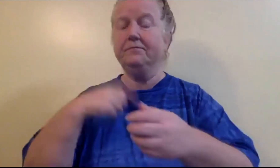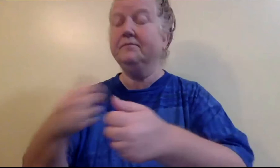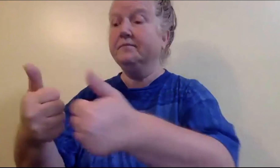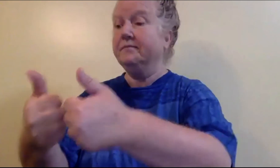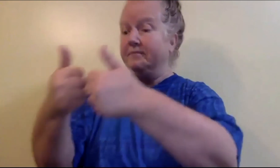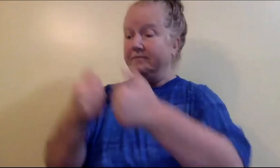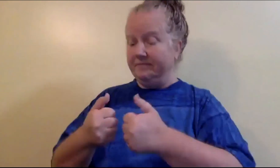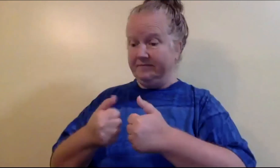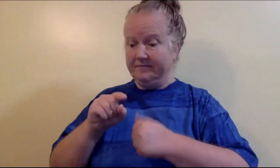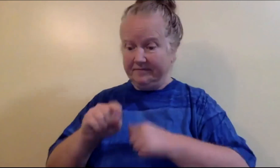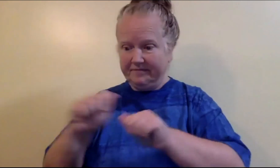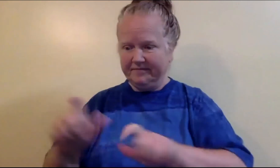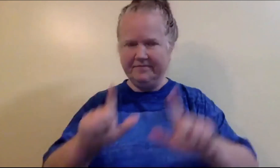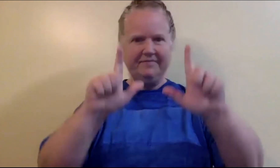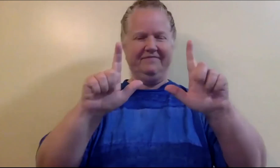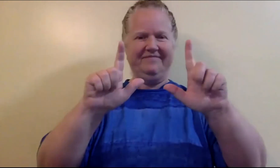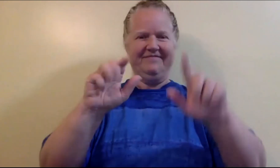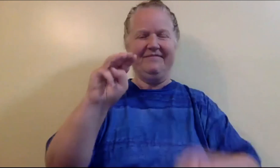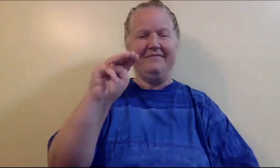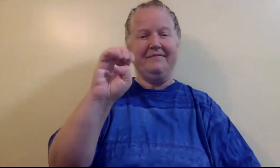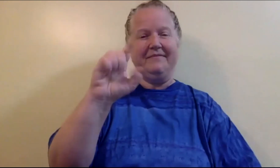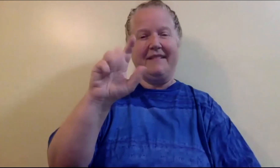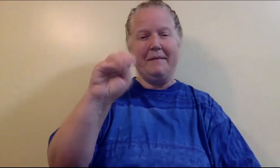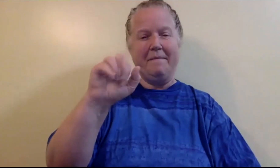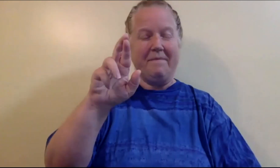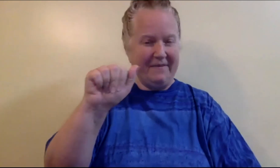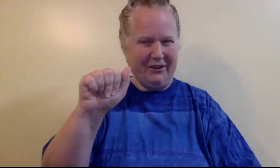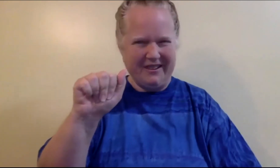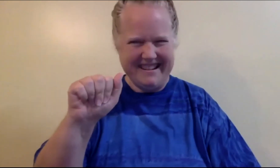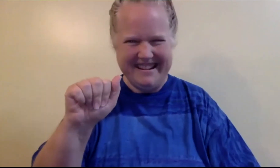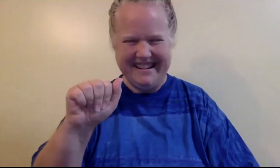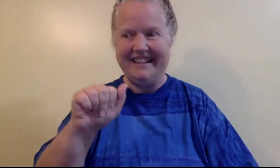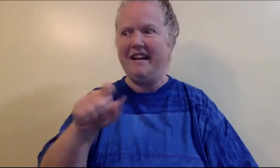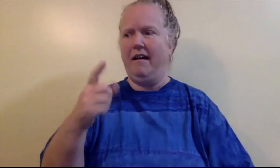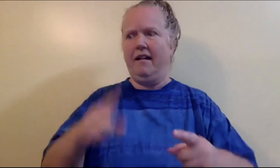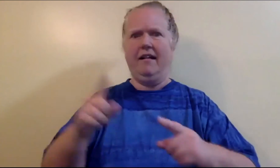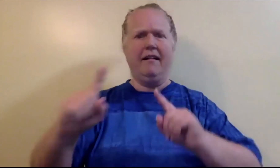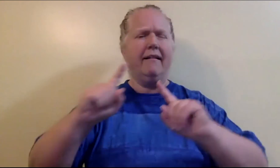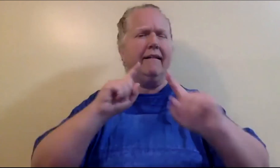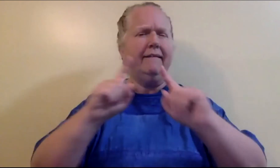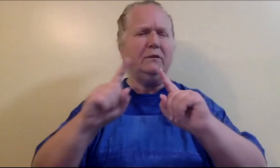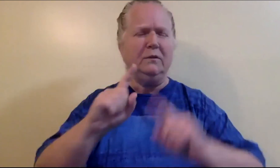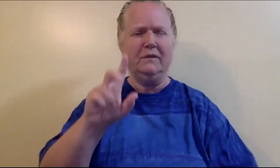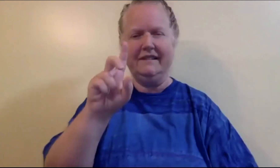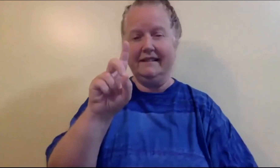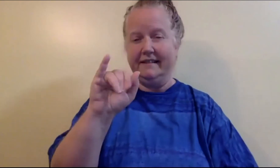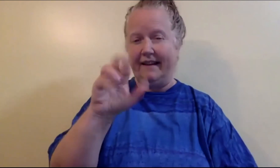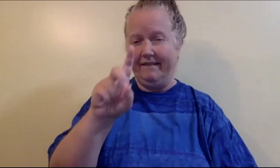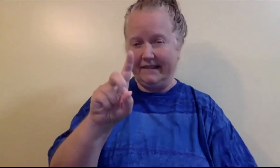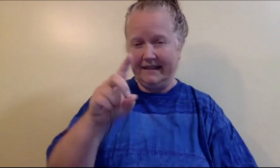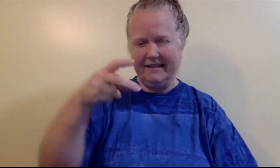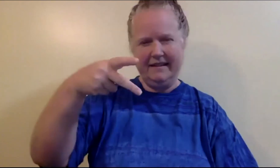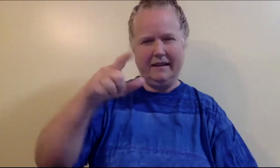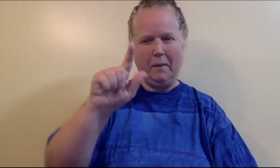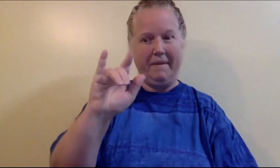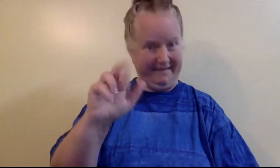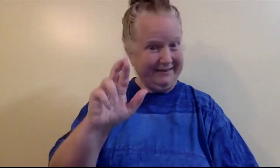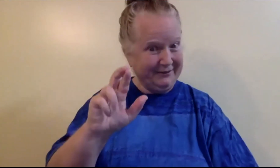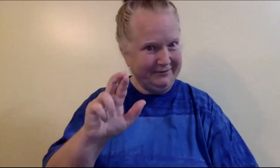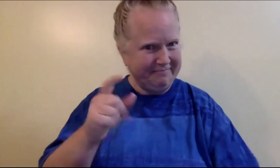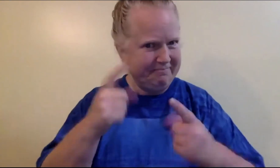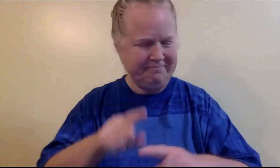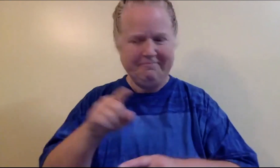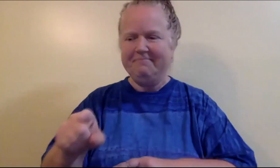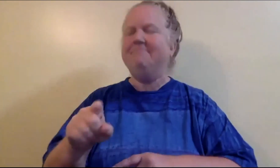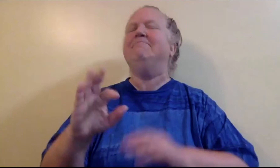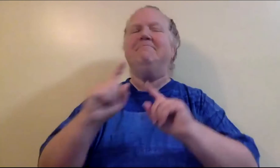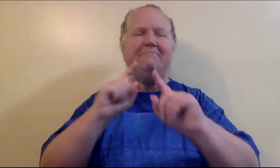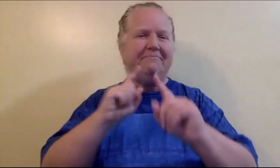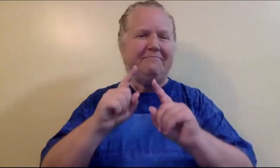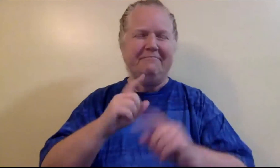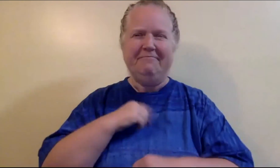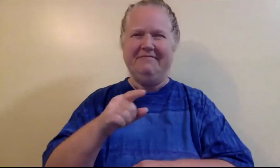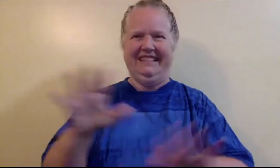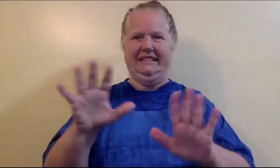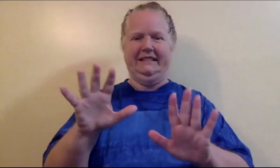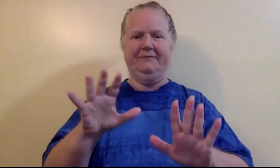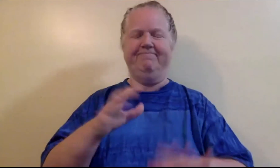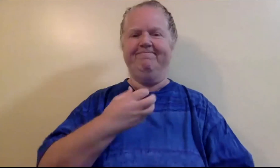I was sent a video of Melmira interviewing a man named David Player.